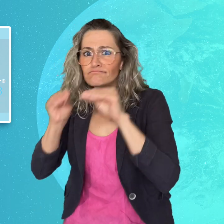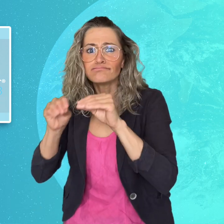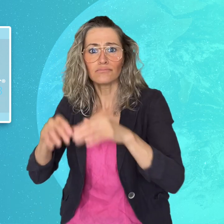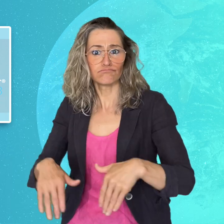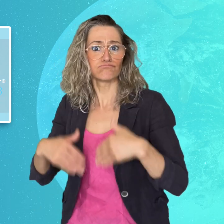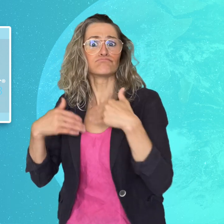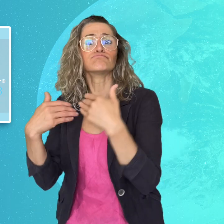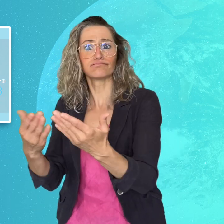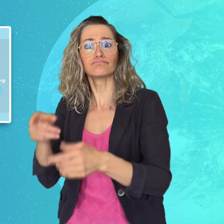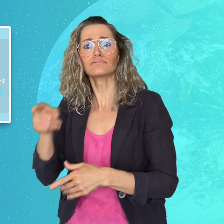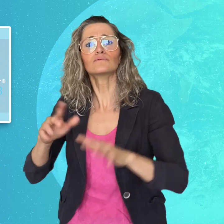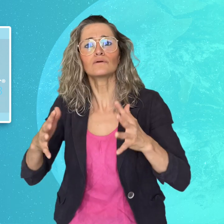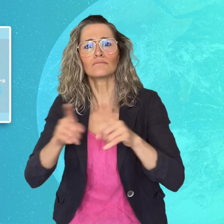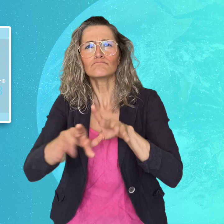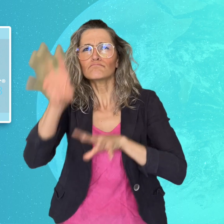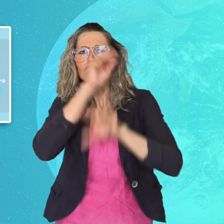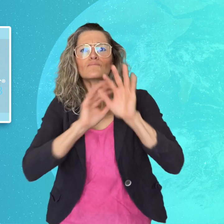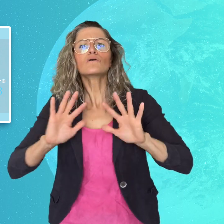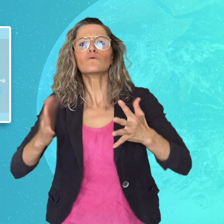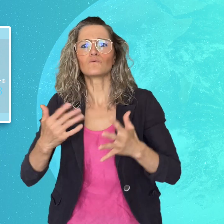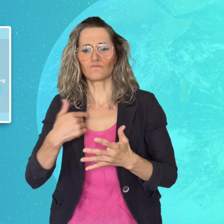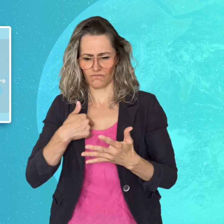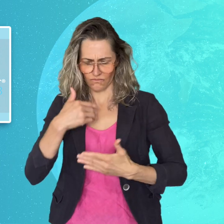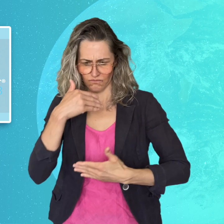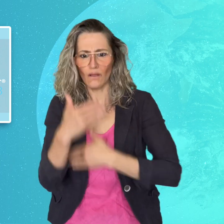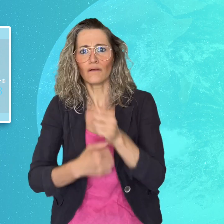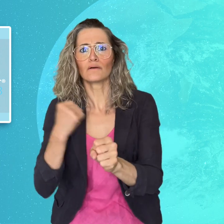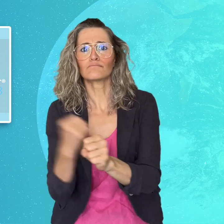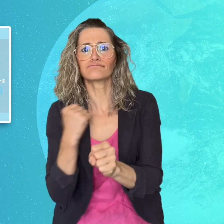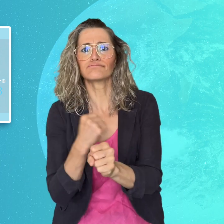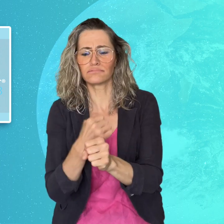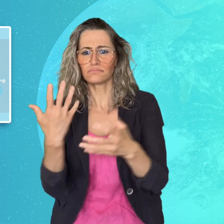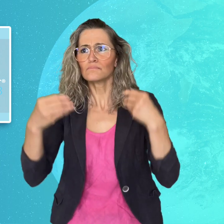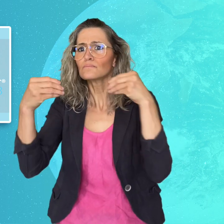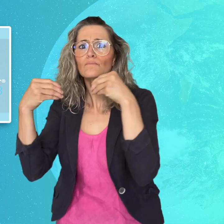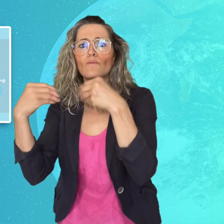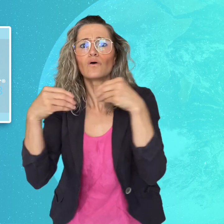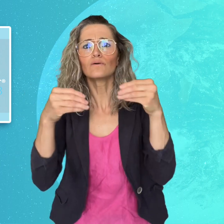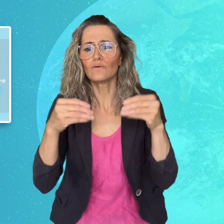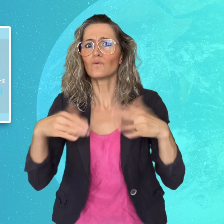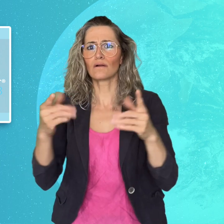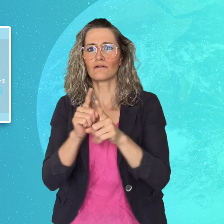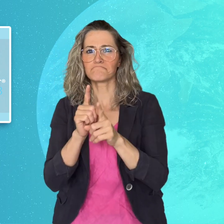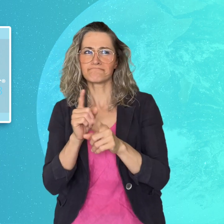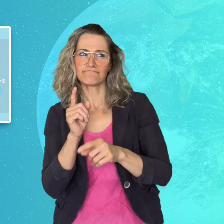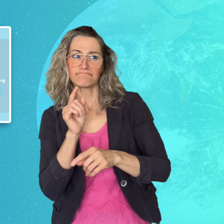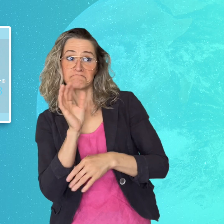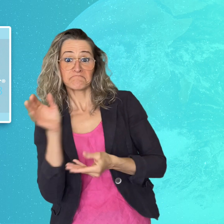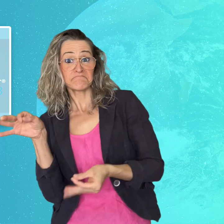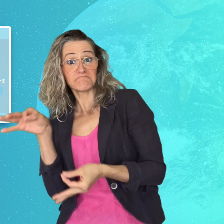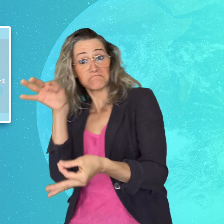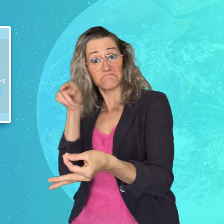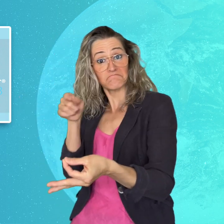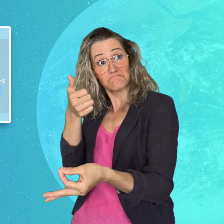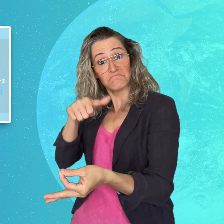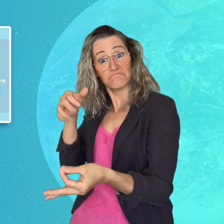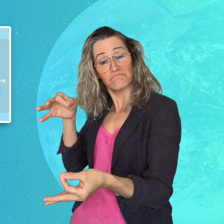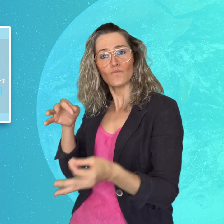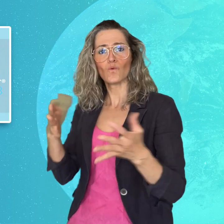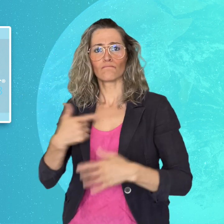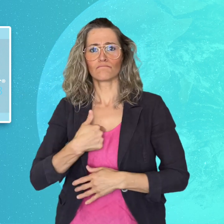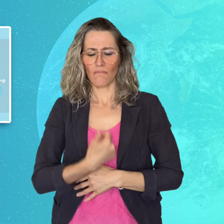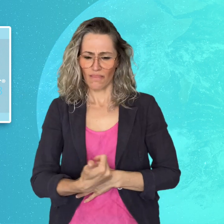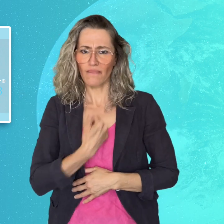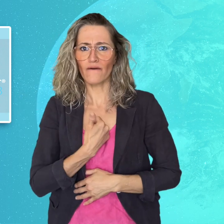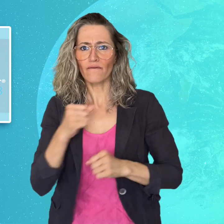and do-it-yourself (DIY) filmmaking. Amazon Studios will host